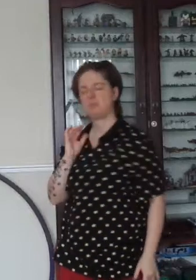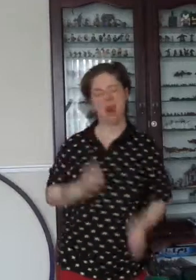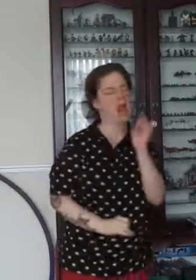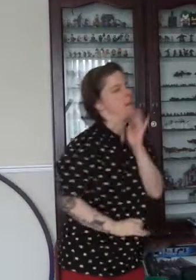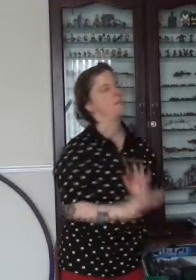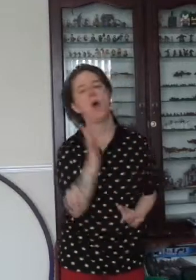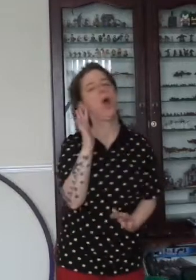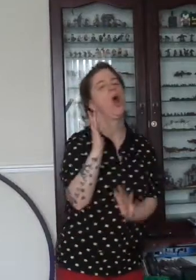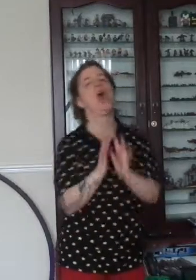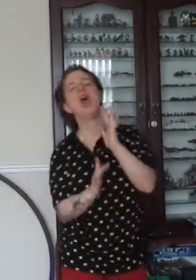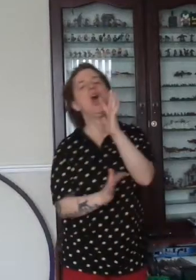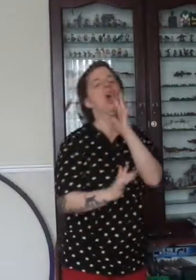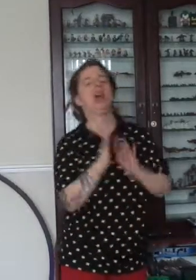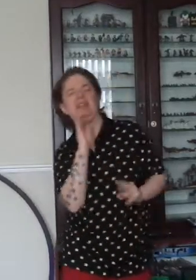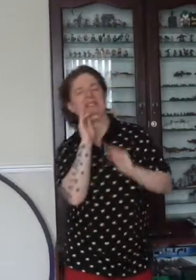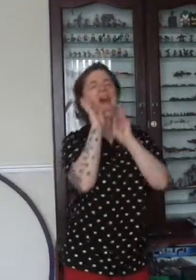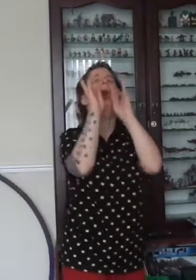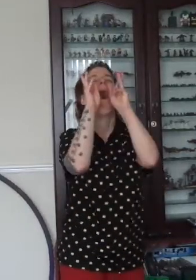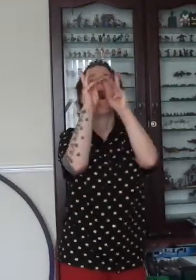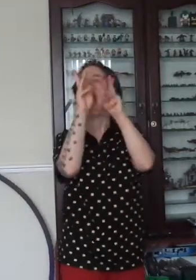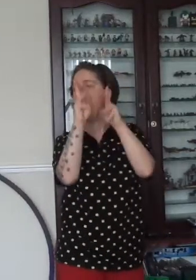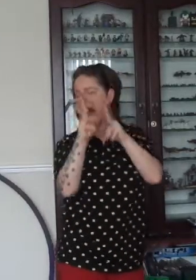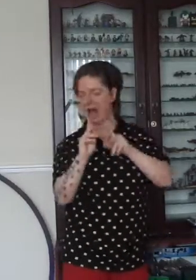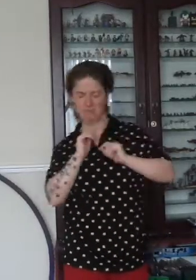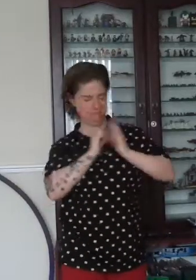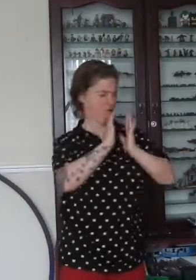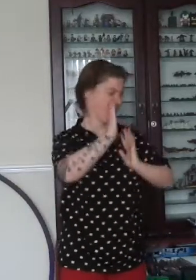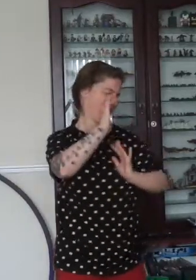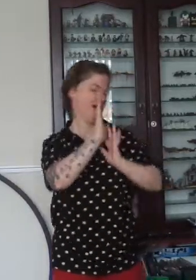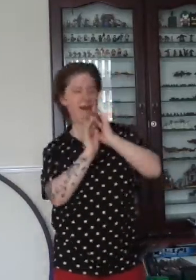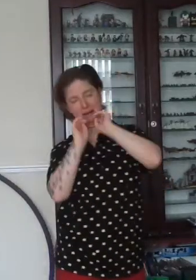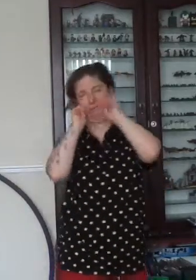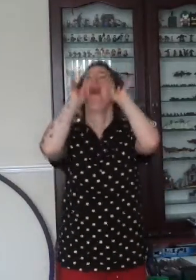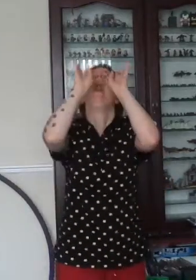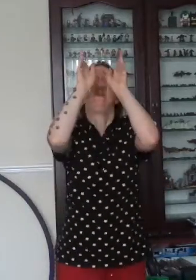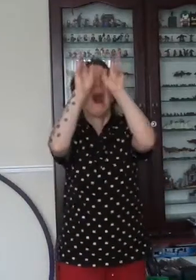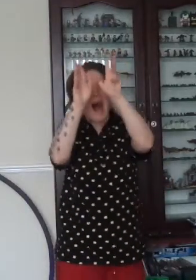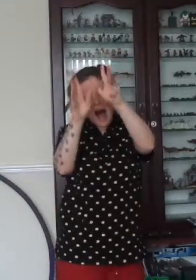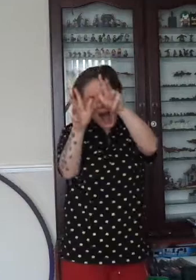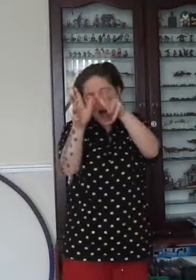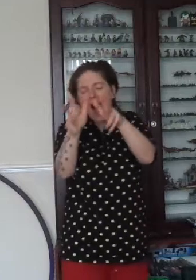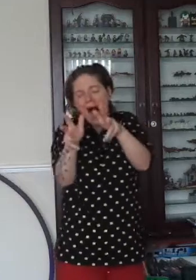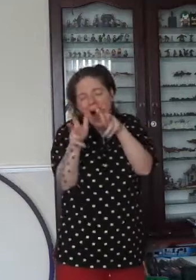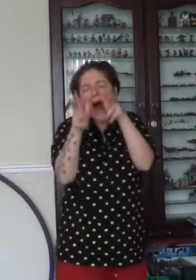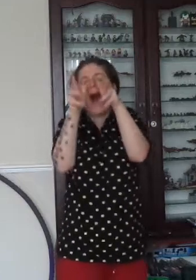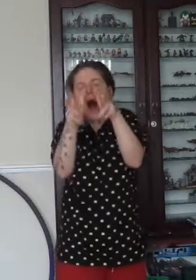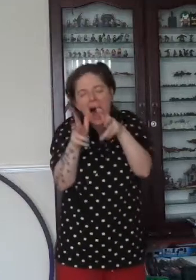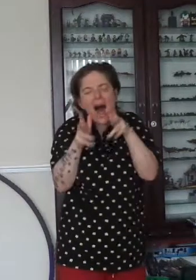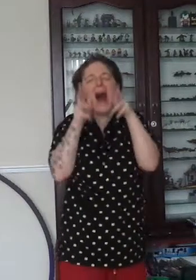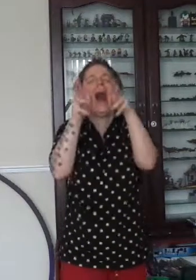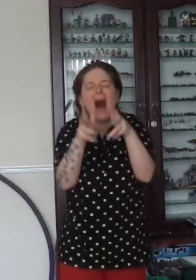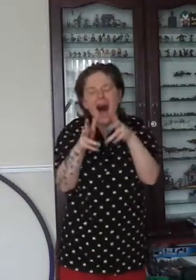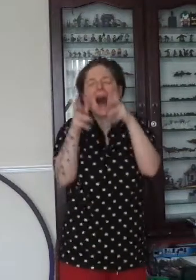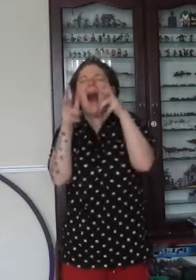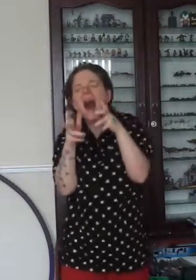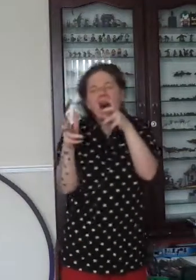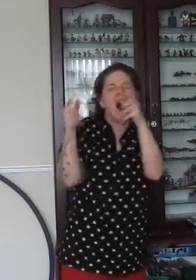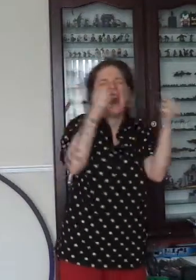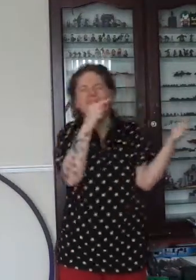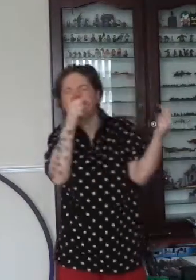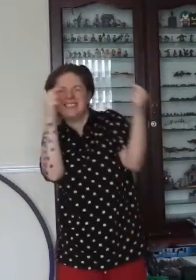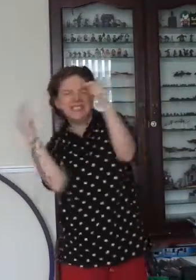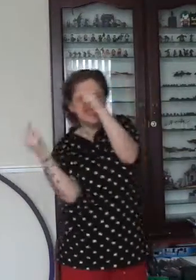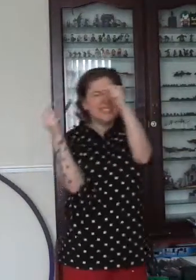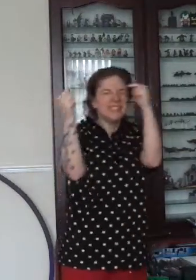Well, it burned while I cried 'Cause I heard it screaming out your name, your name!